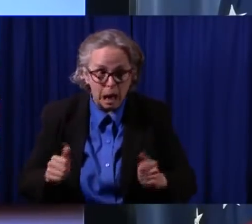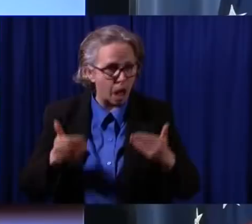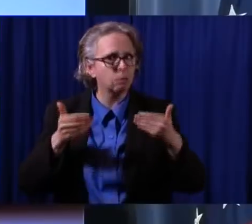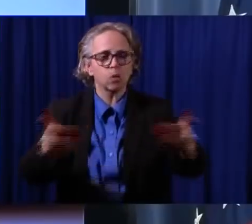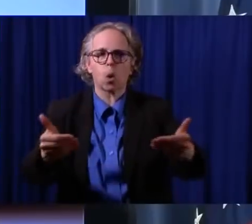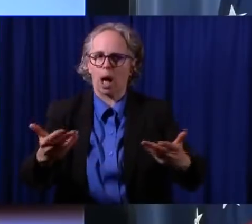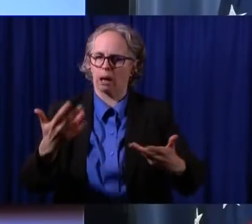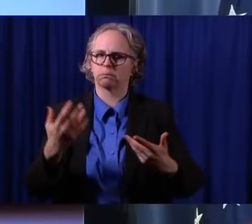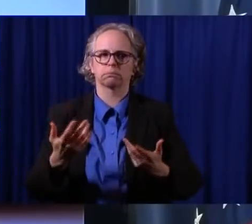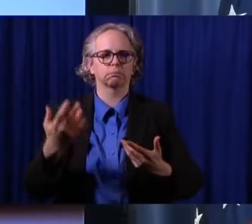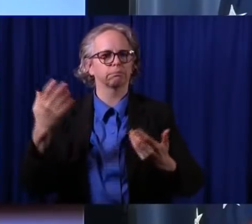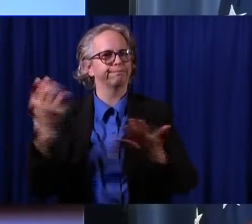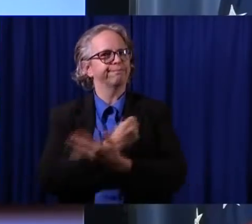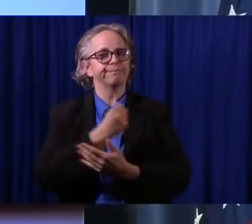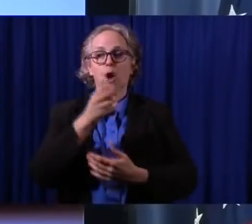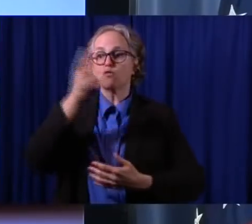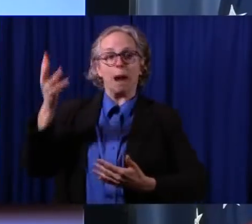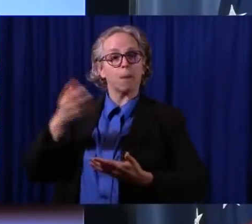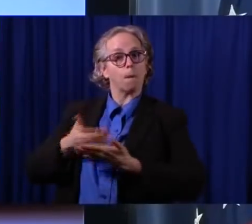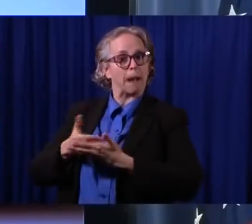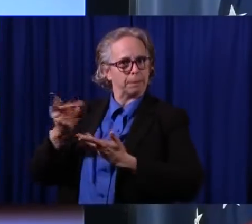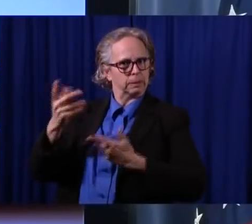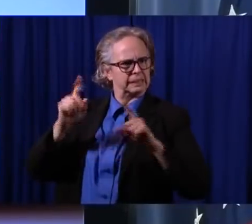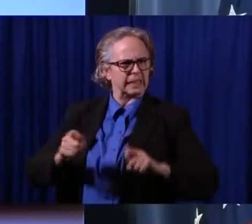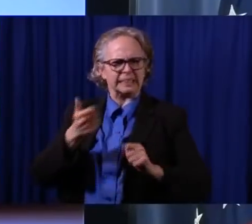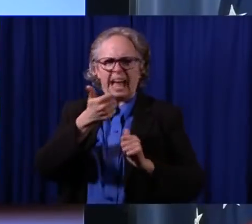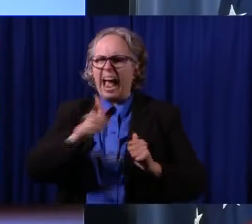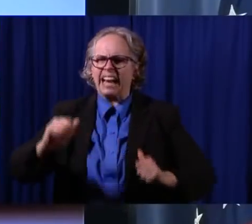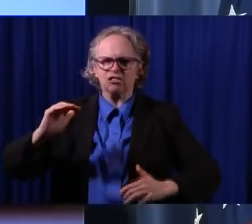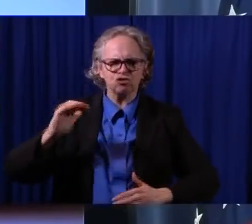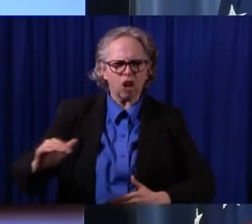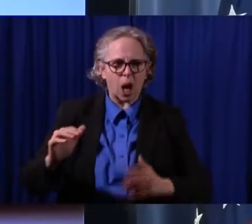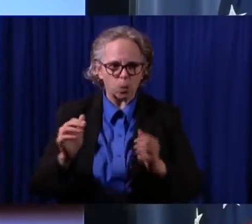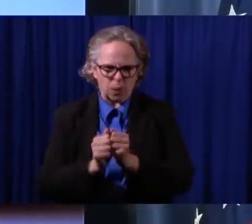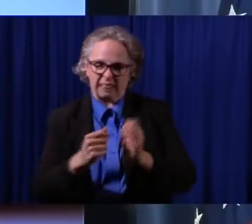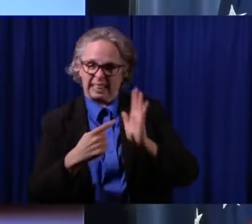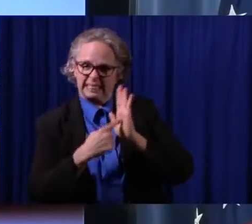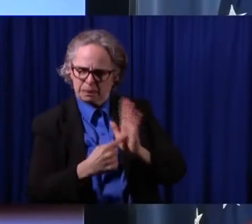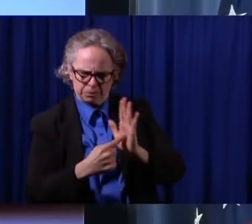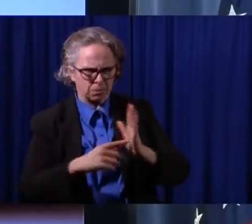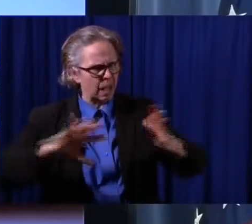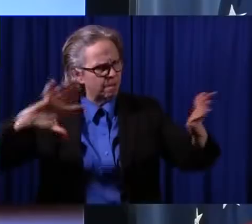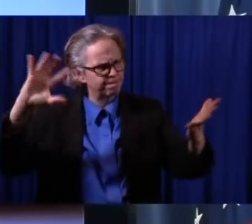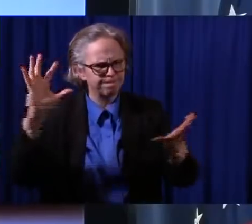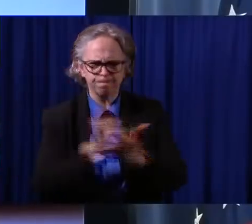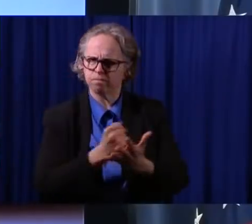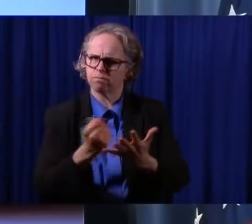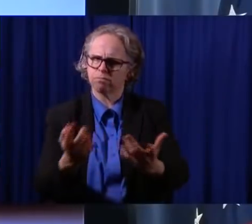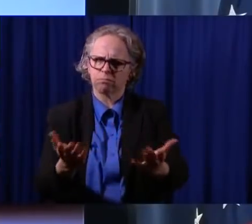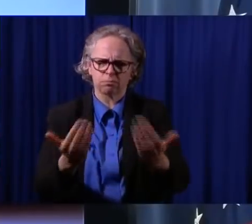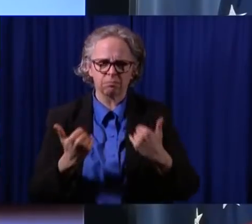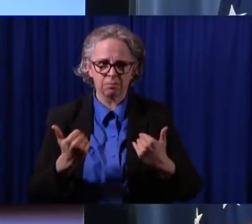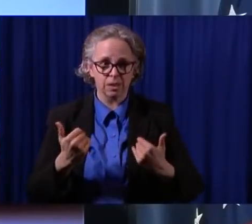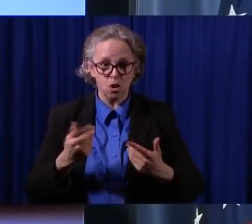WITH YOUR PEDIATRICIAN ABOUT IT. AS YOU MENTIONED BEFORE, ANYBODY THAT WANTS TO BE TESTED CAN BE TESTED. THAT IS OUR POLICY AT RAINBOW.